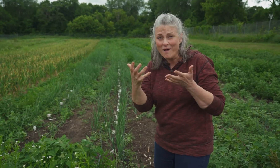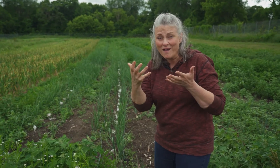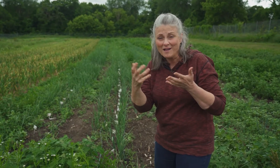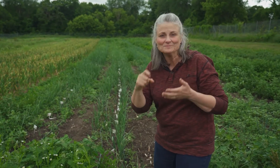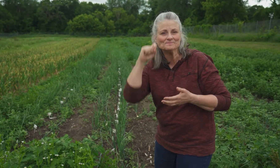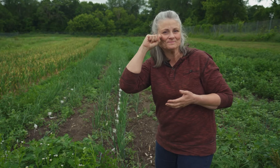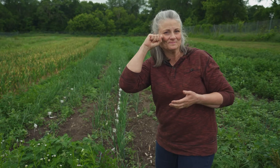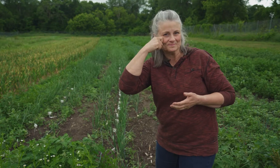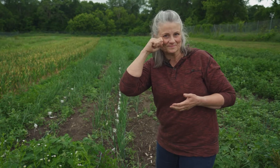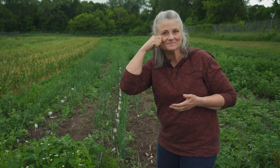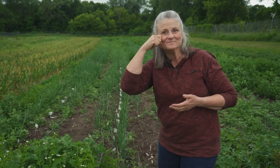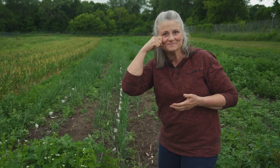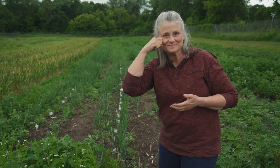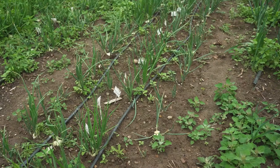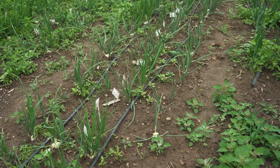And the sign for onion is this.